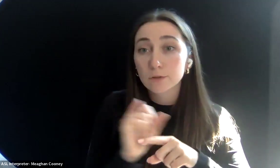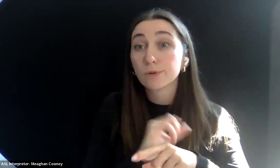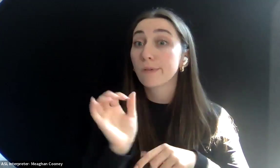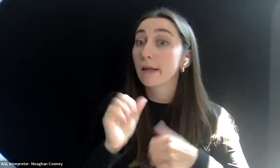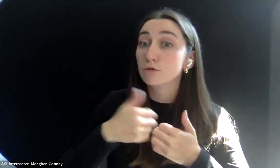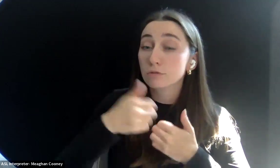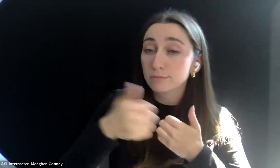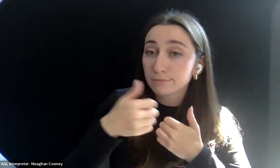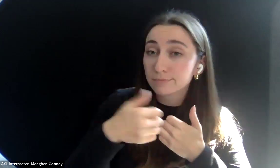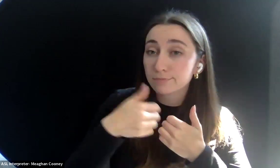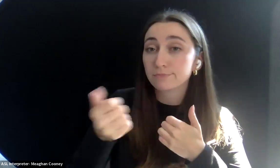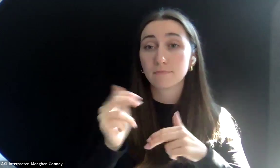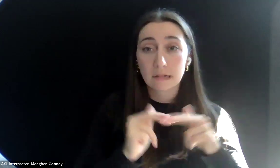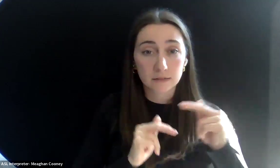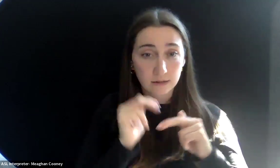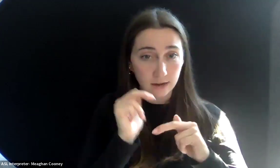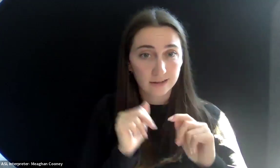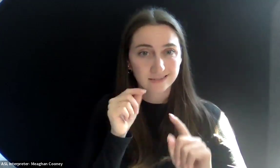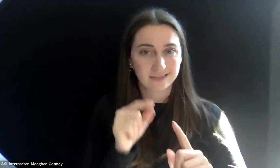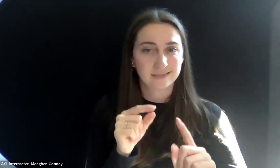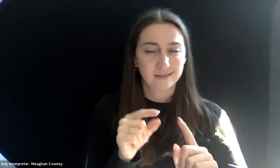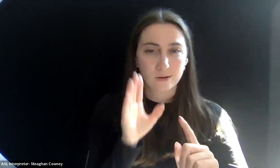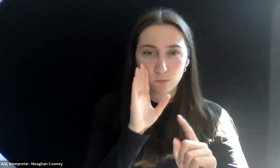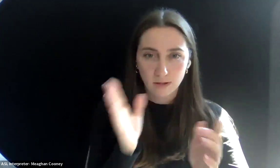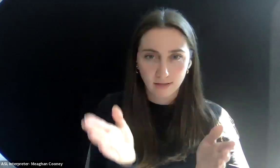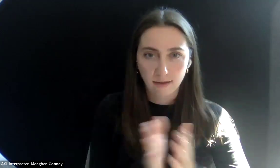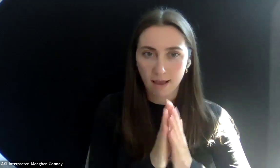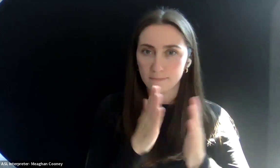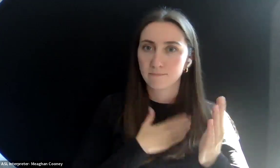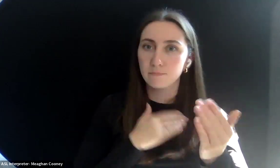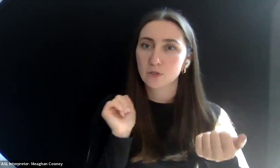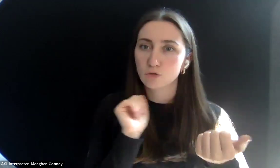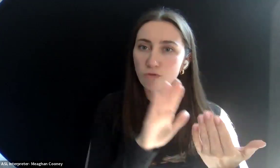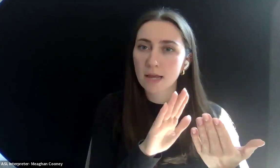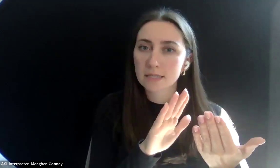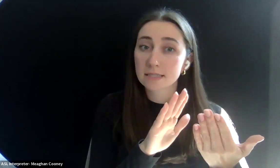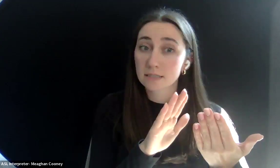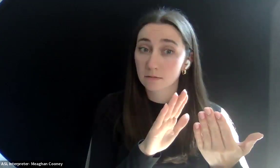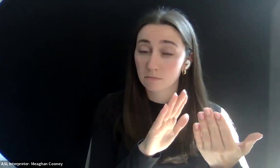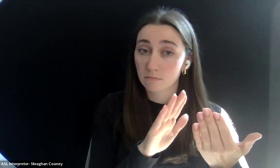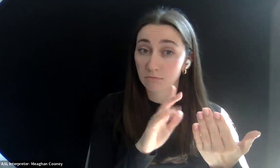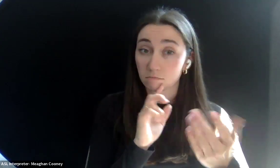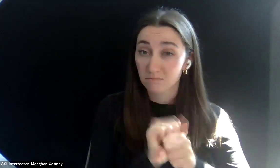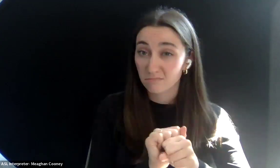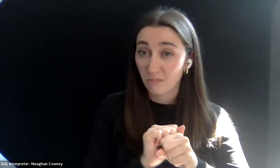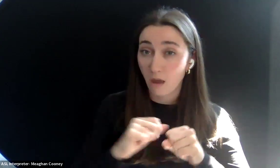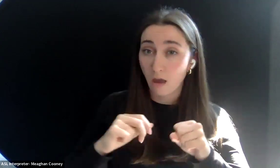transportation facilities, we would ask the proponent to address how high those structures are being elevated